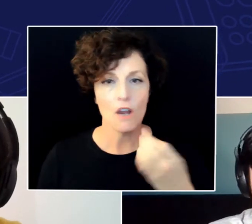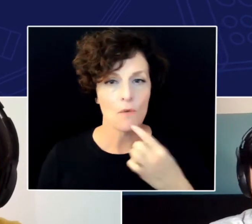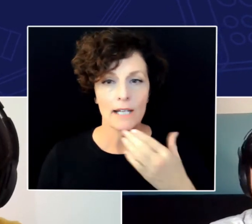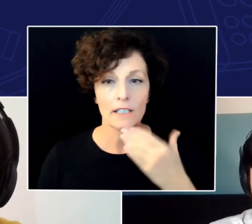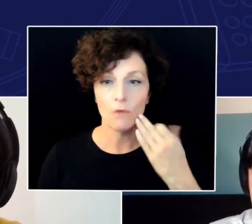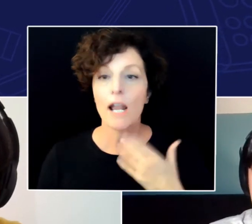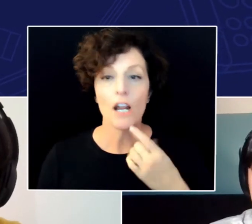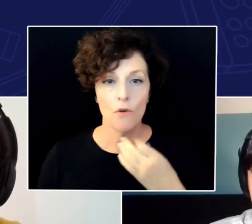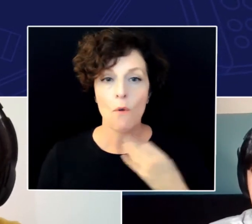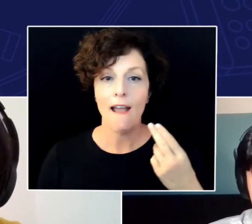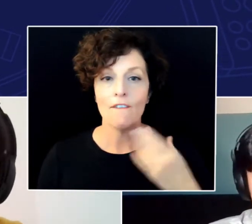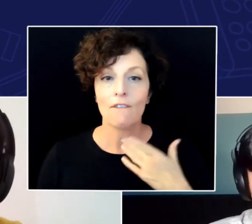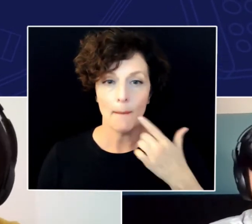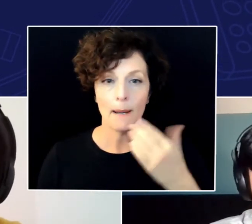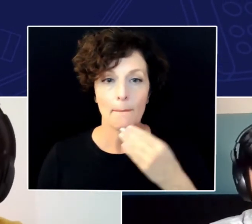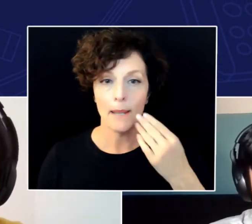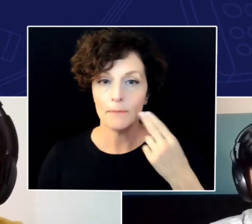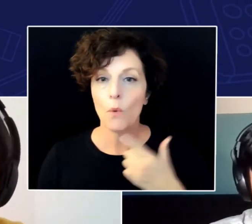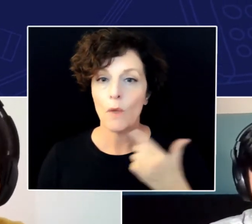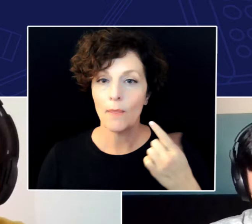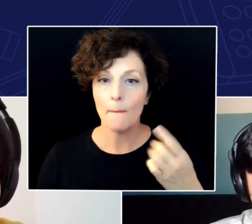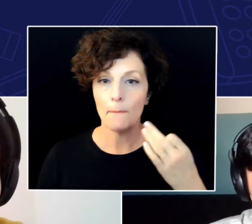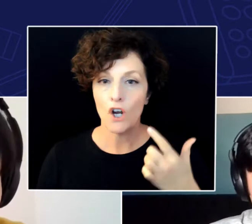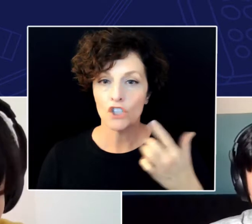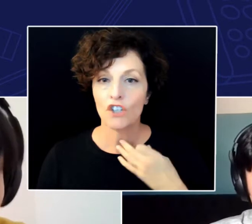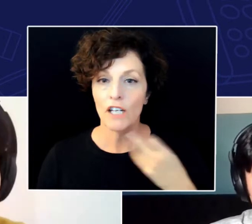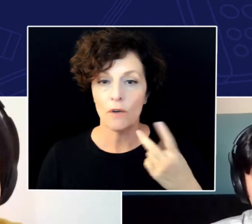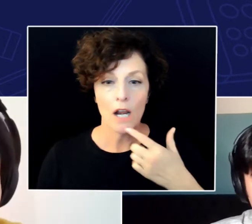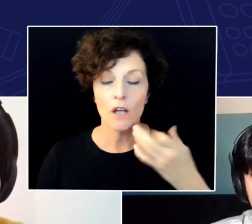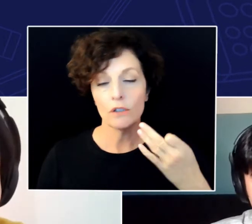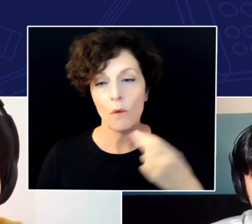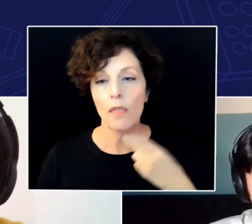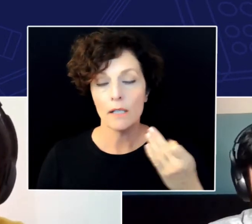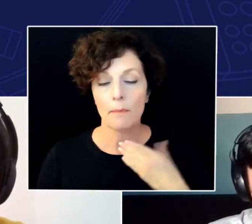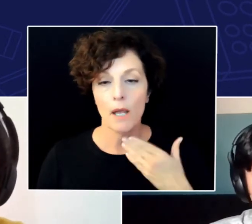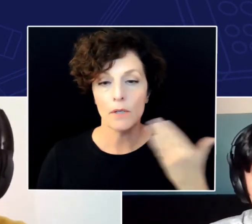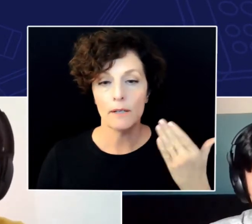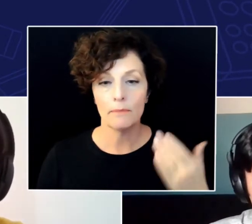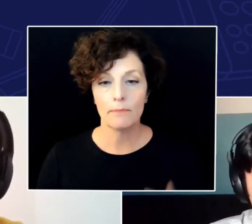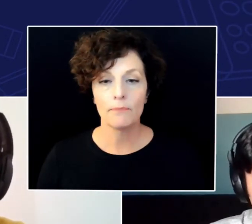because I do have some family members with partial hearing loss, so... That's about it.